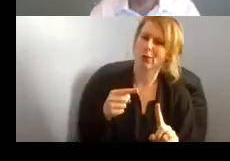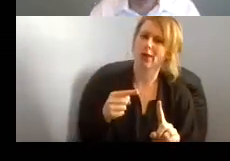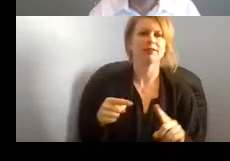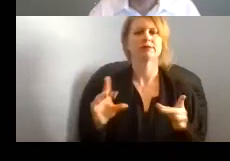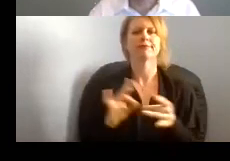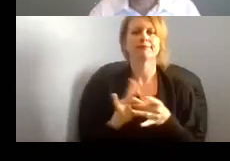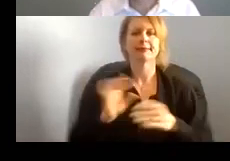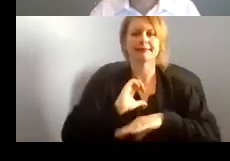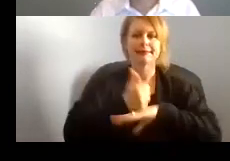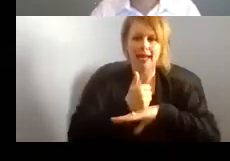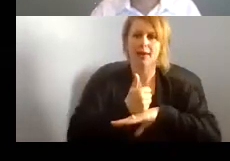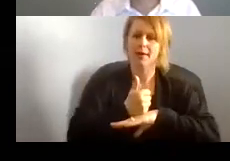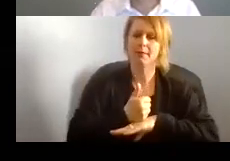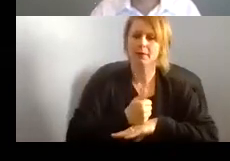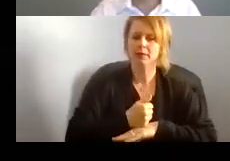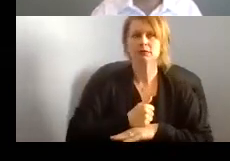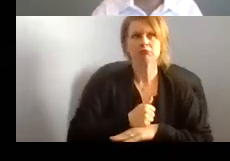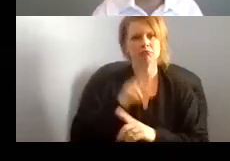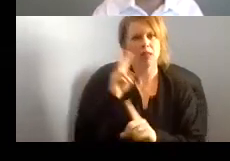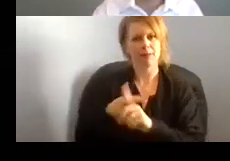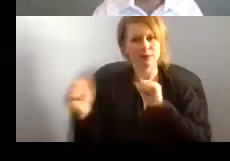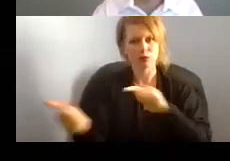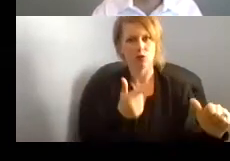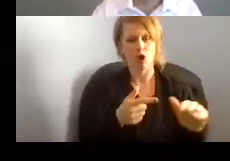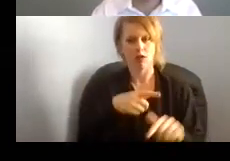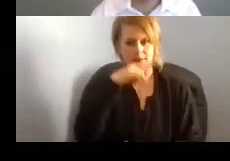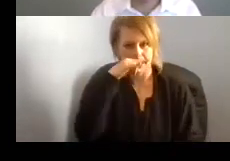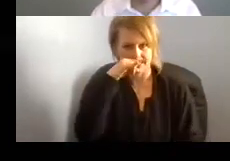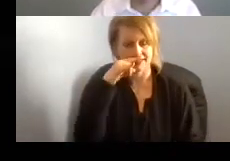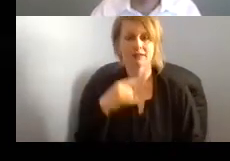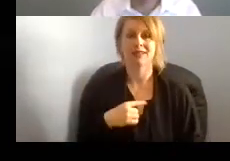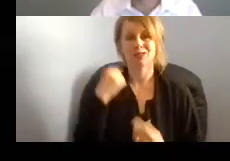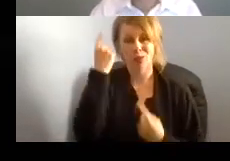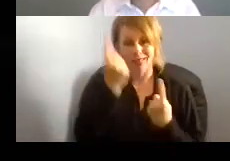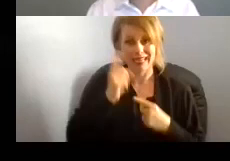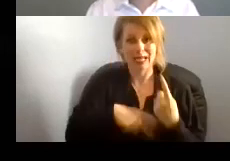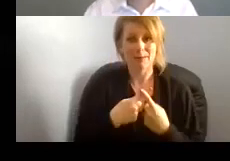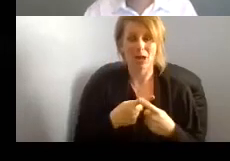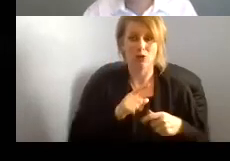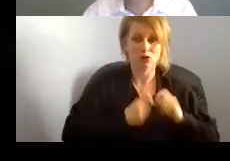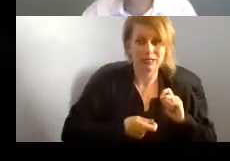And so, thinking about both grief triggers and trauma triggers is really important. I actually worked with one school